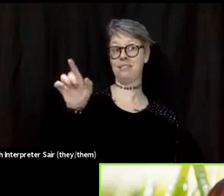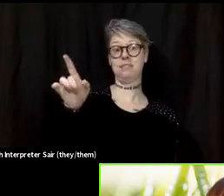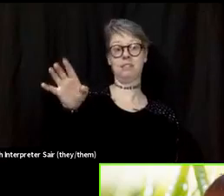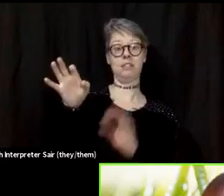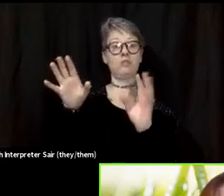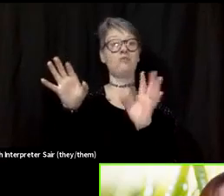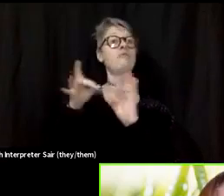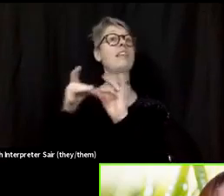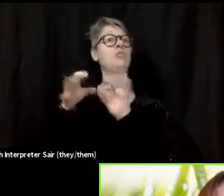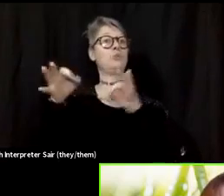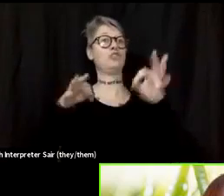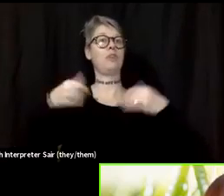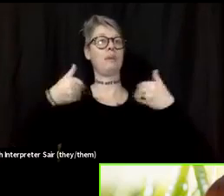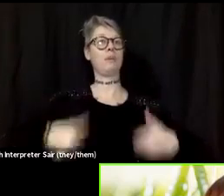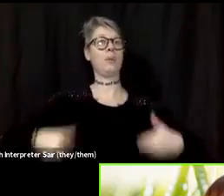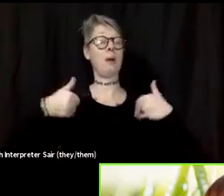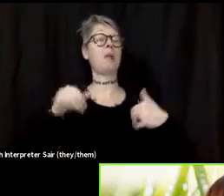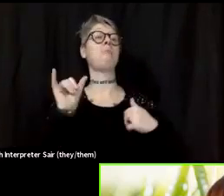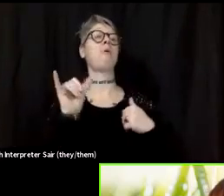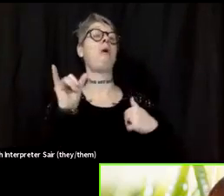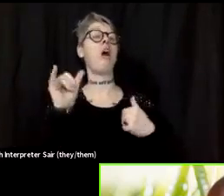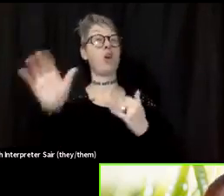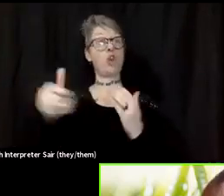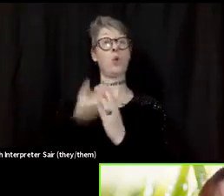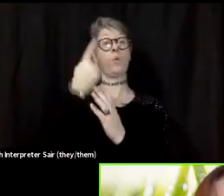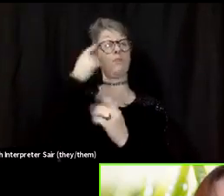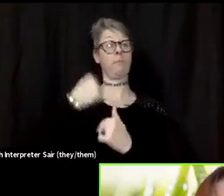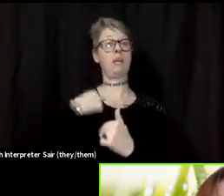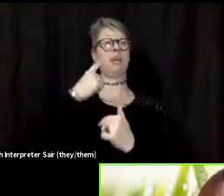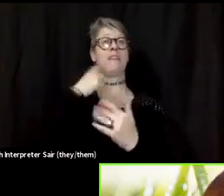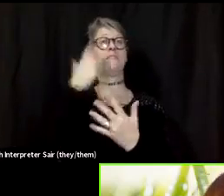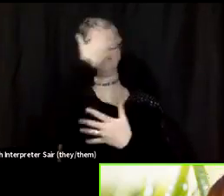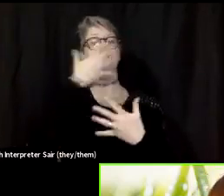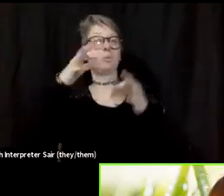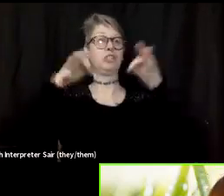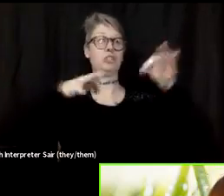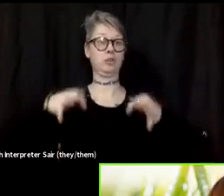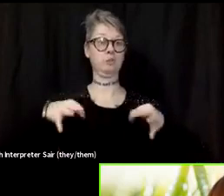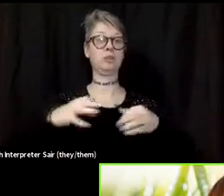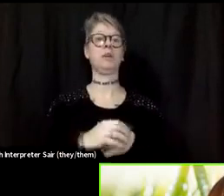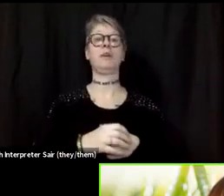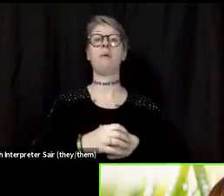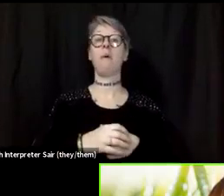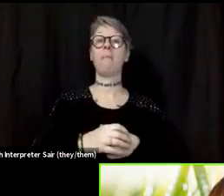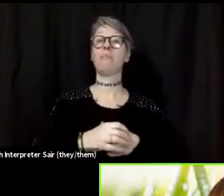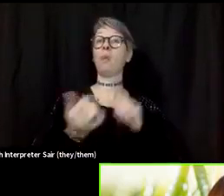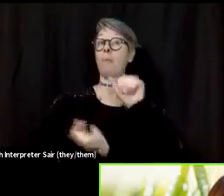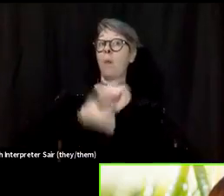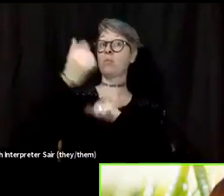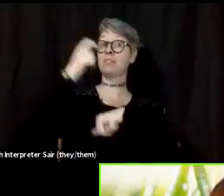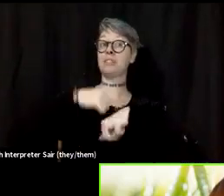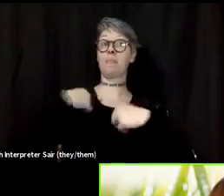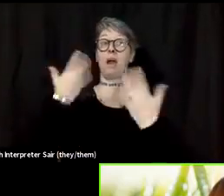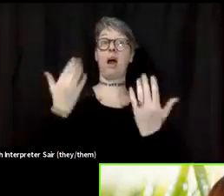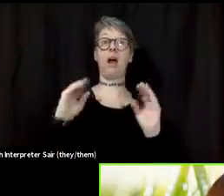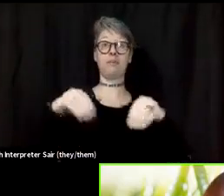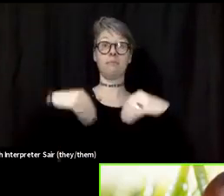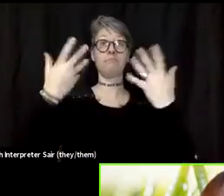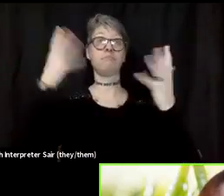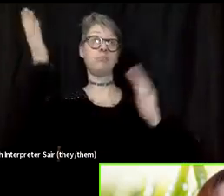describing. , who I am. The , who I am, visually as well too , who I am, visually as well to most who I am, visually as well to most of the people I easy.